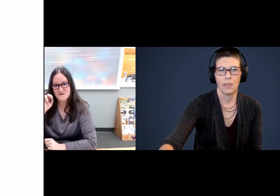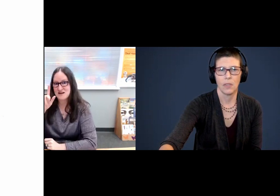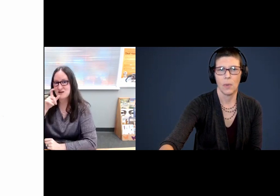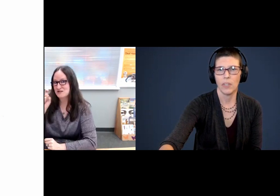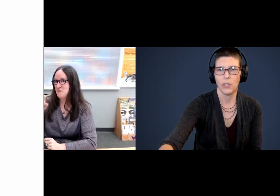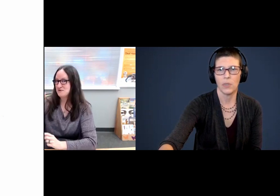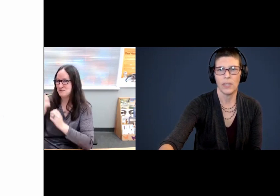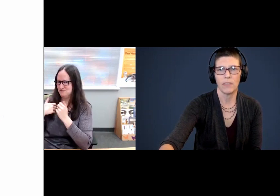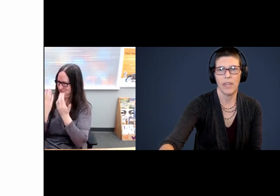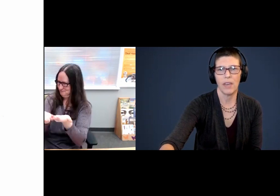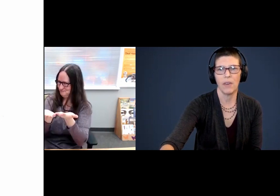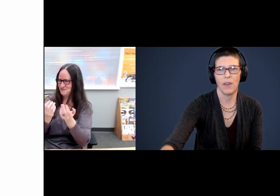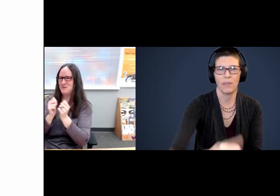So, I'm going to show you this video of